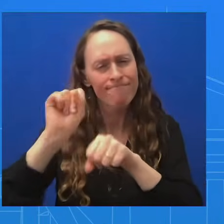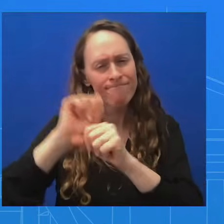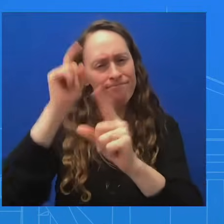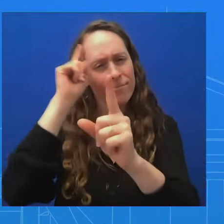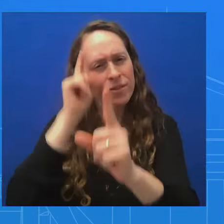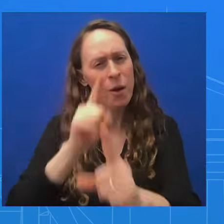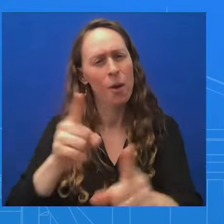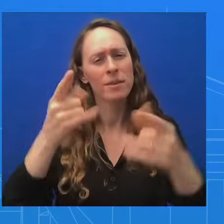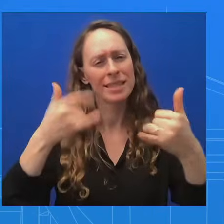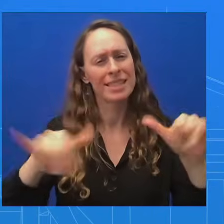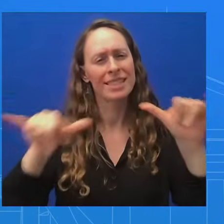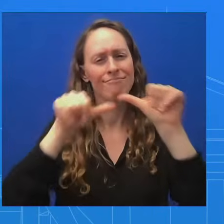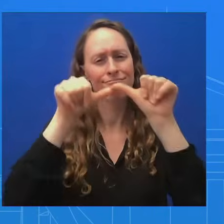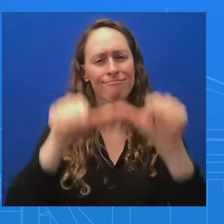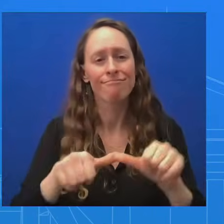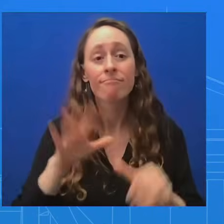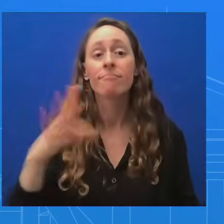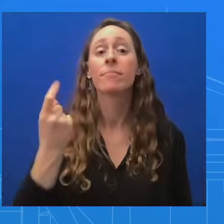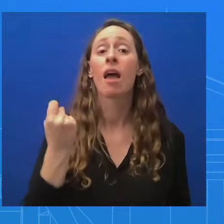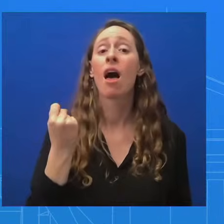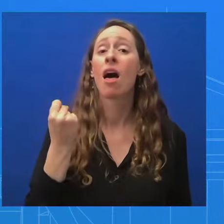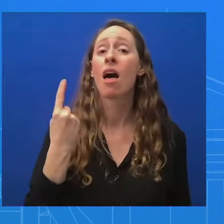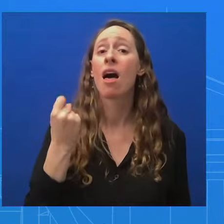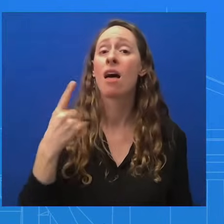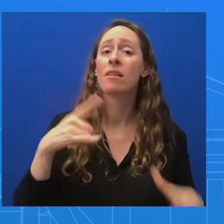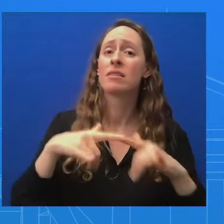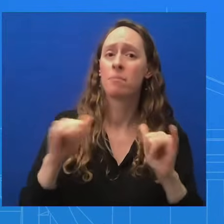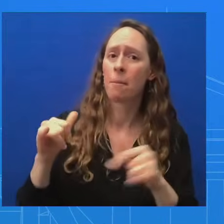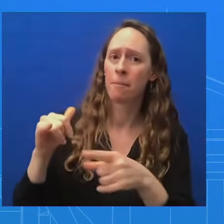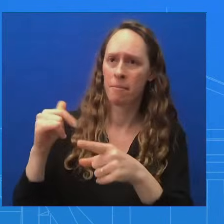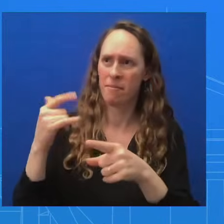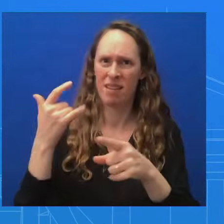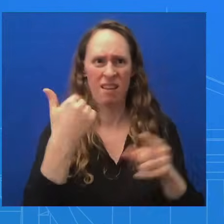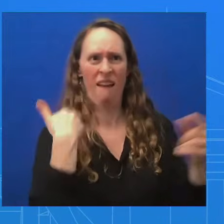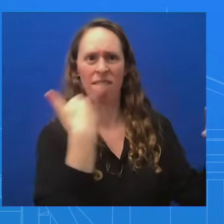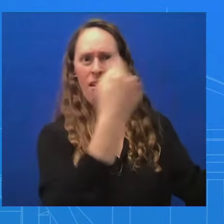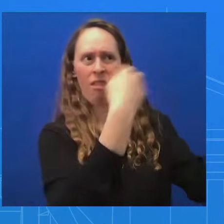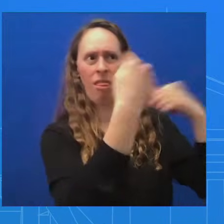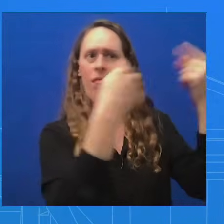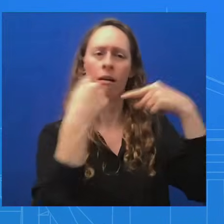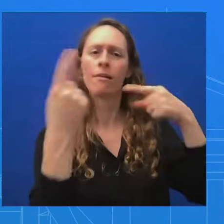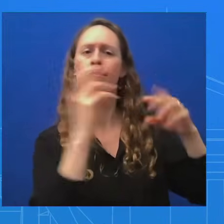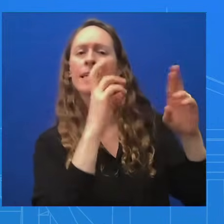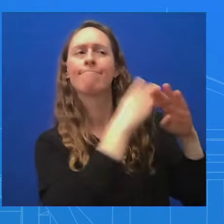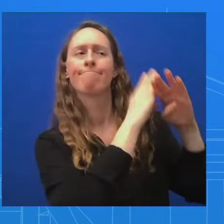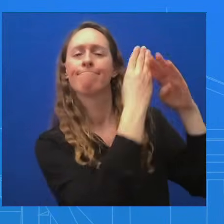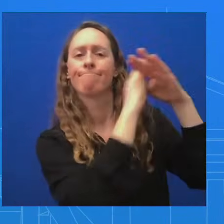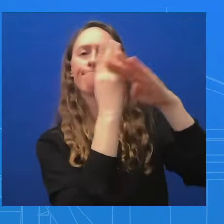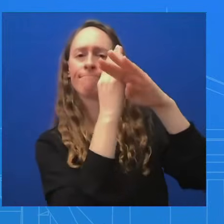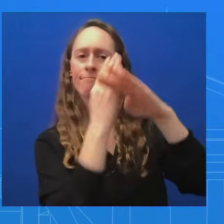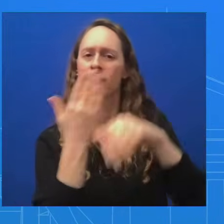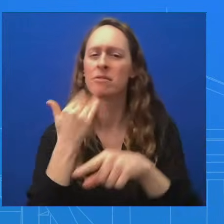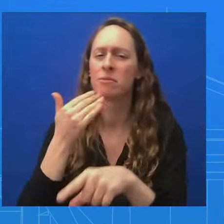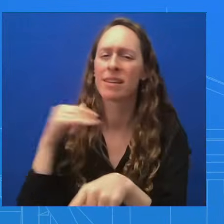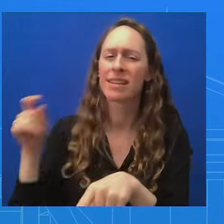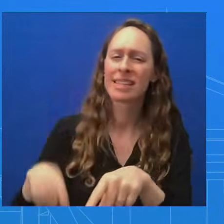The Press: Yeah. I mean, what is he prepared to offer, whether it's a carrot or a stick in terms of trying to persuade the Prime Minister